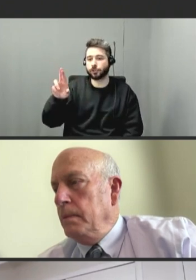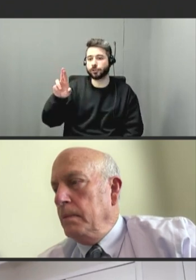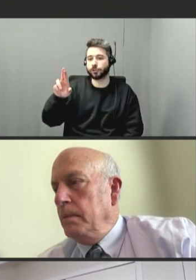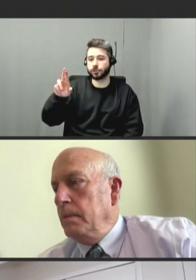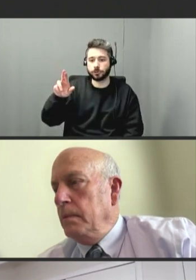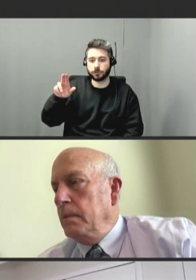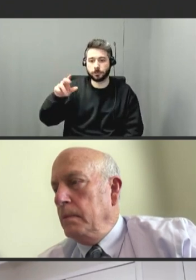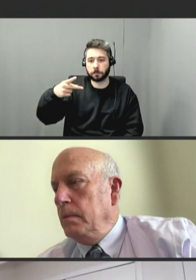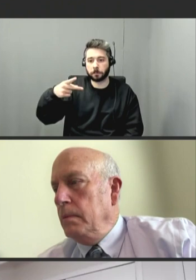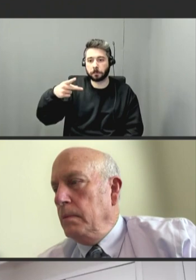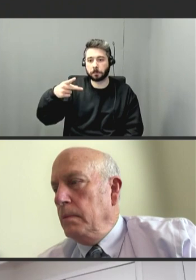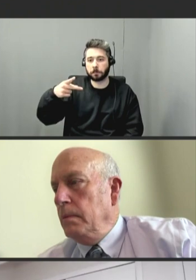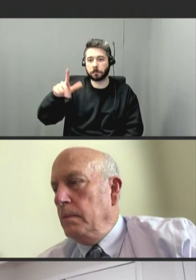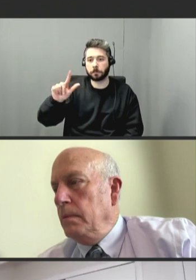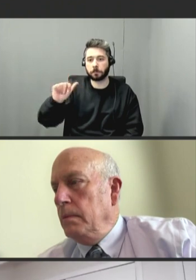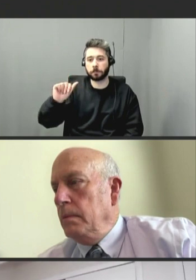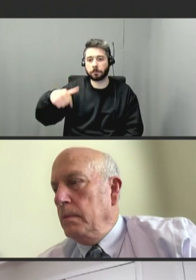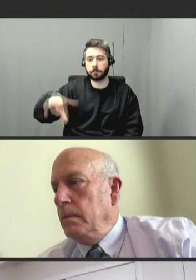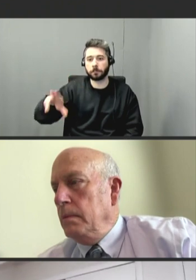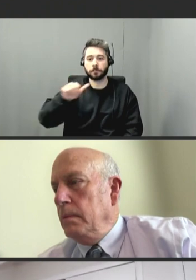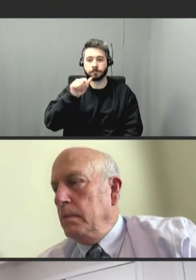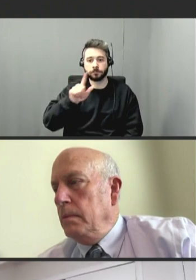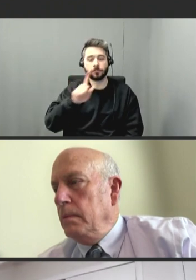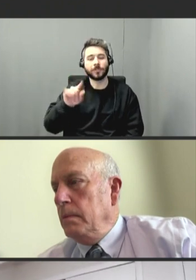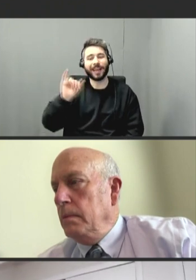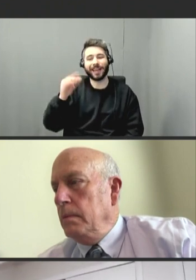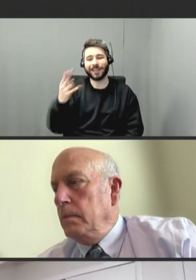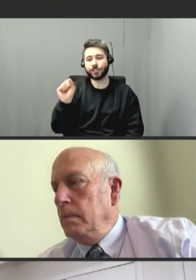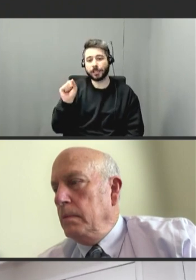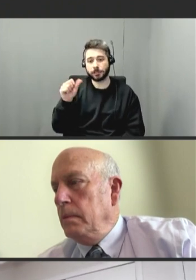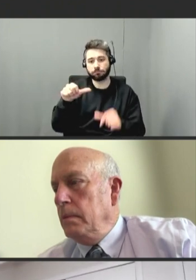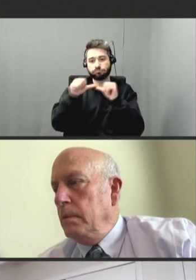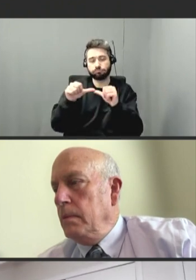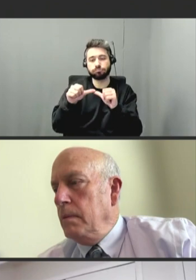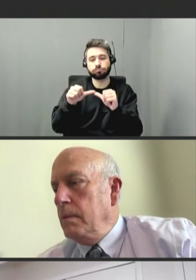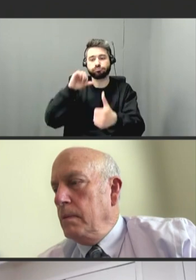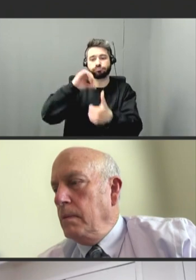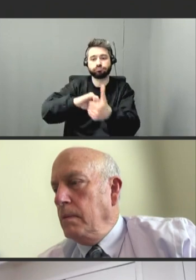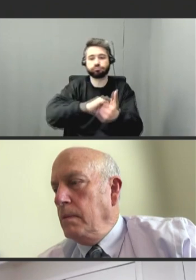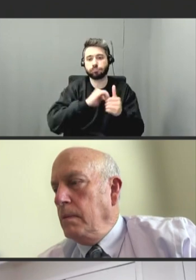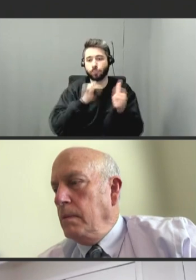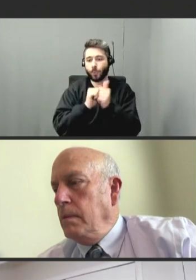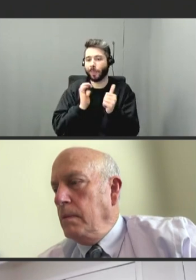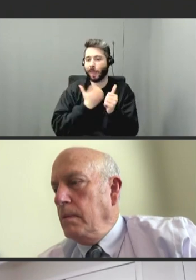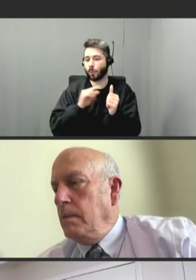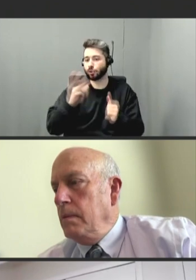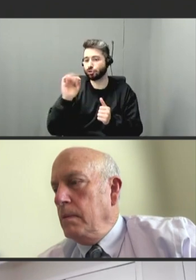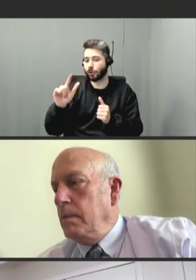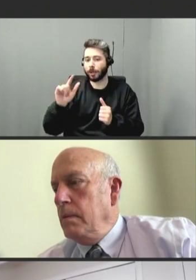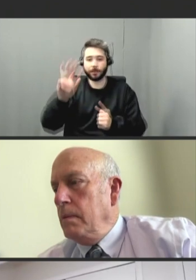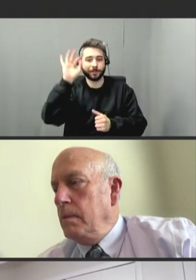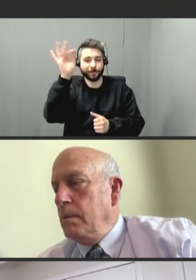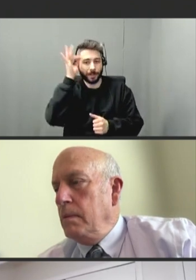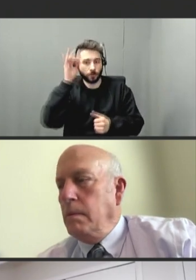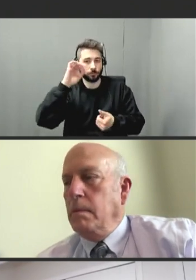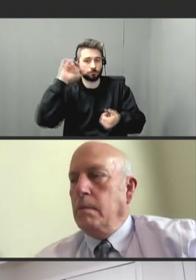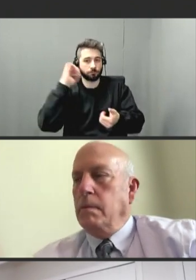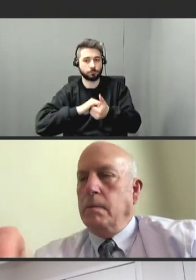The IHS continues to collaborate with our tribal federal partners to ensure access to